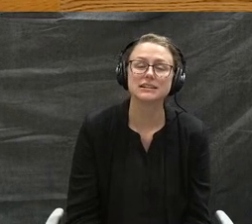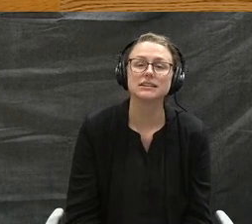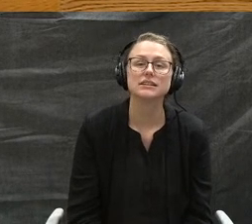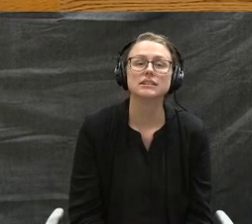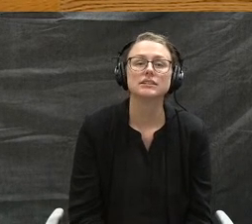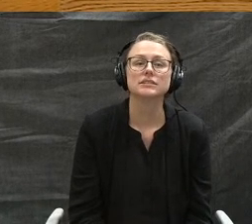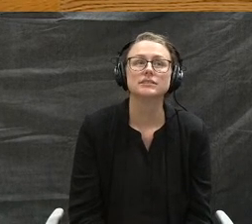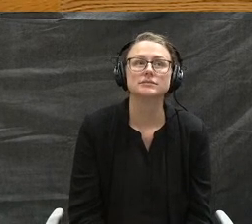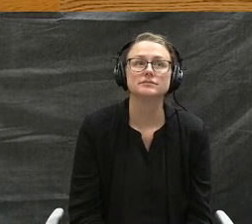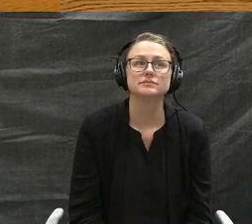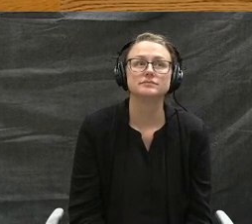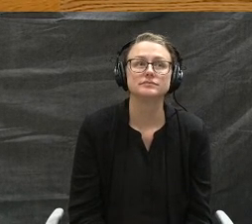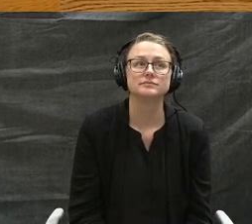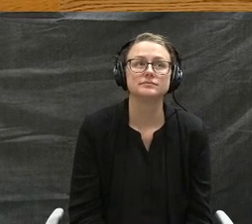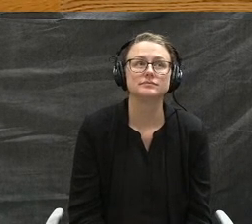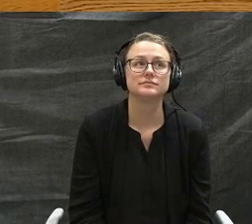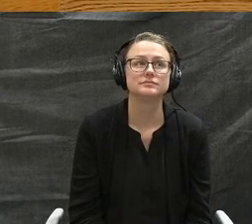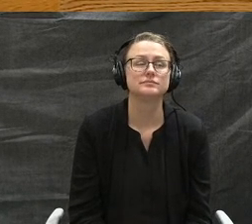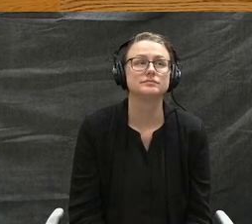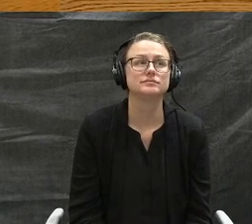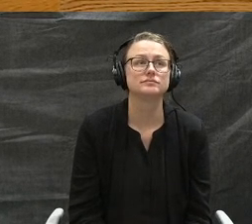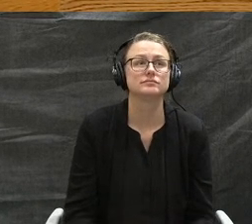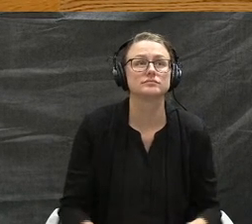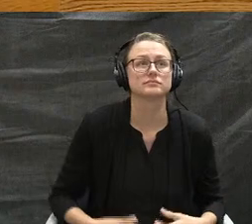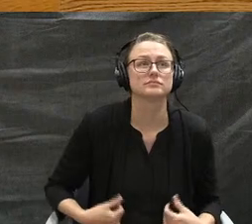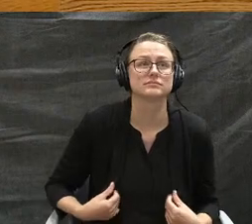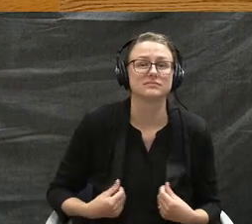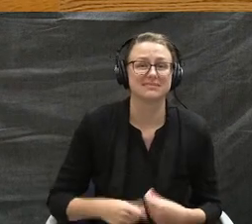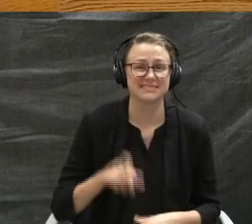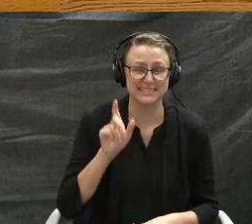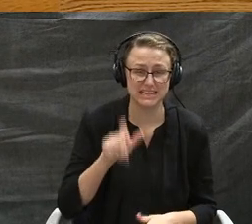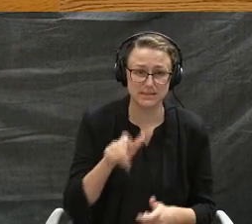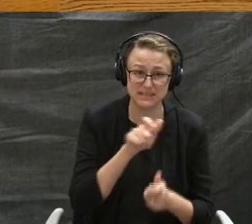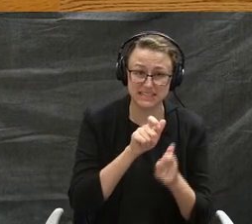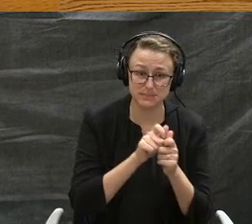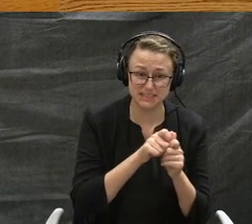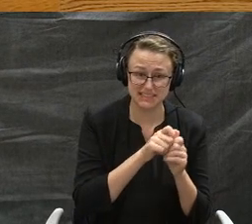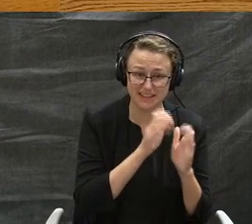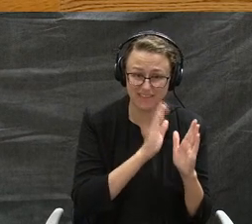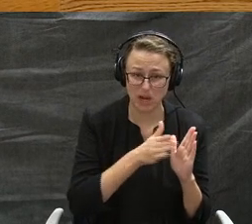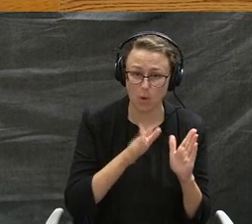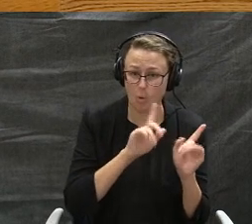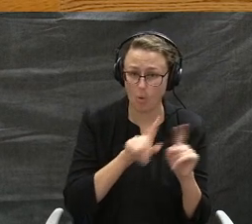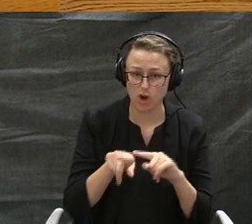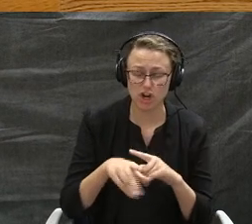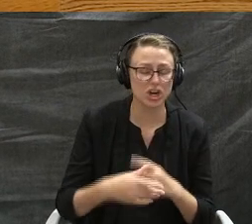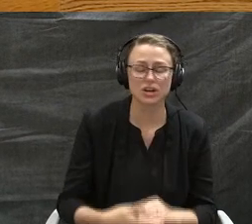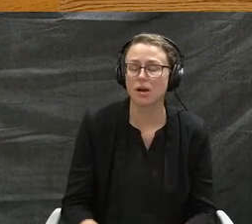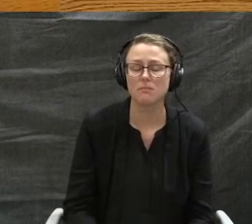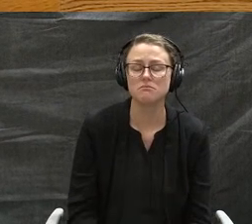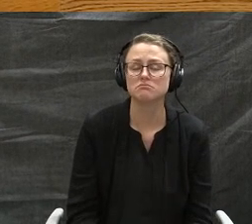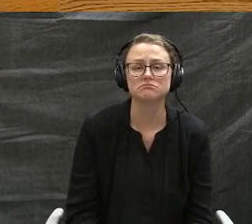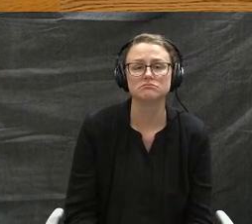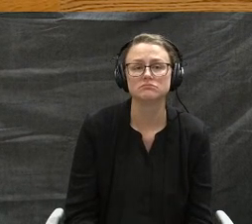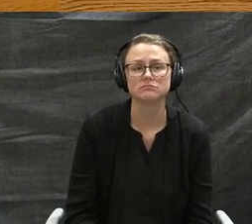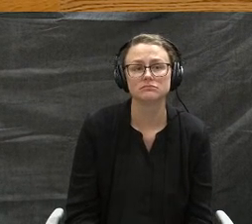Do these need to be in a specific order? Because I'm, my notes are going around in a circle